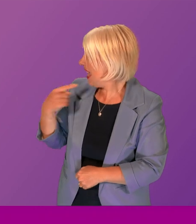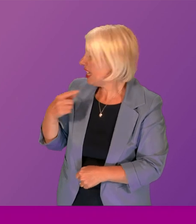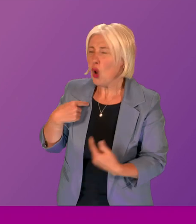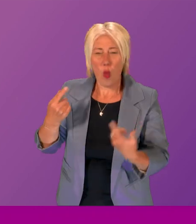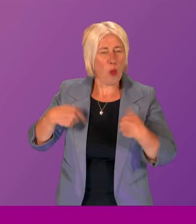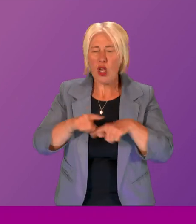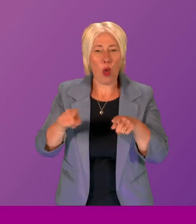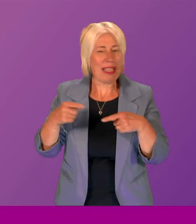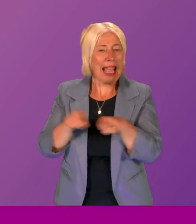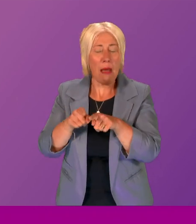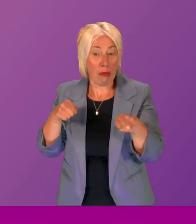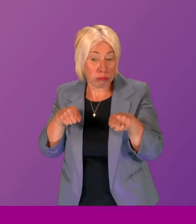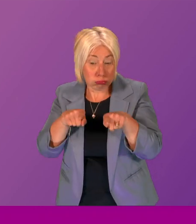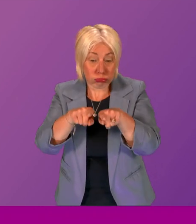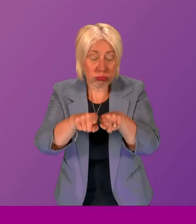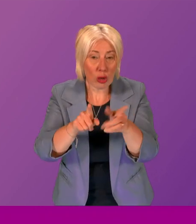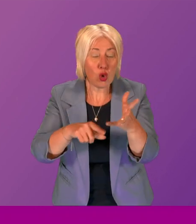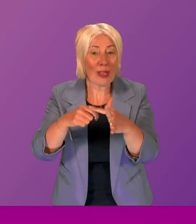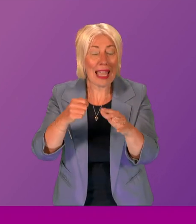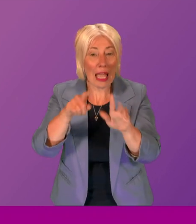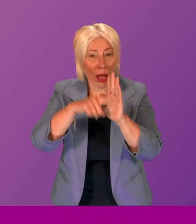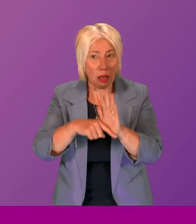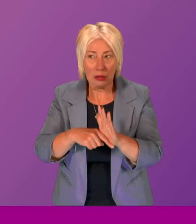we were not informed about the UK legislation. The first that we were ever told about it was